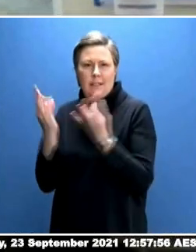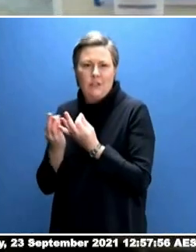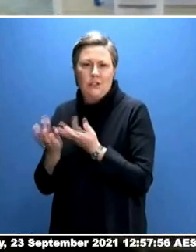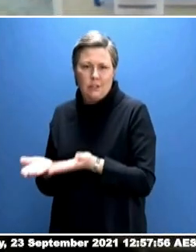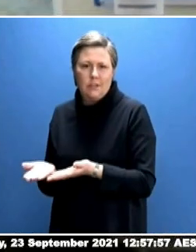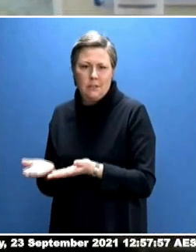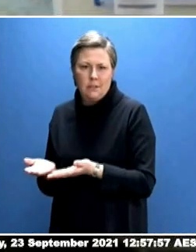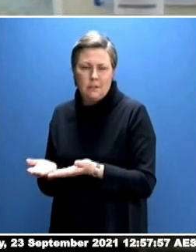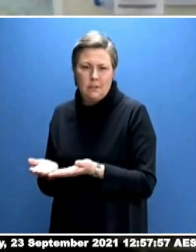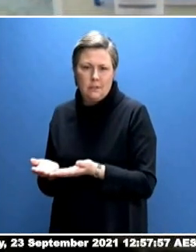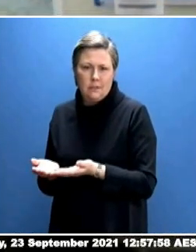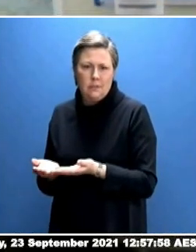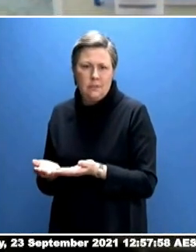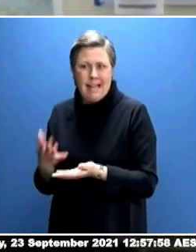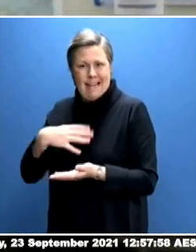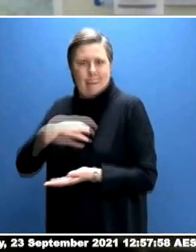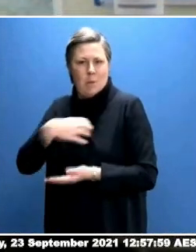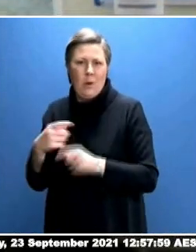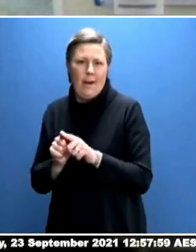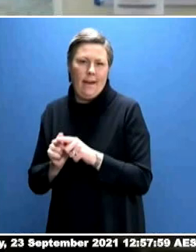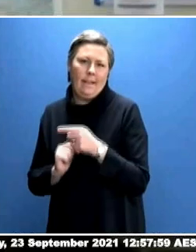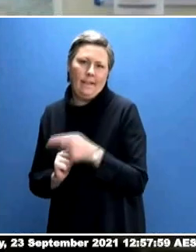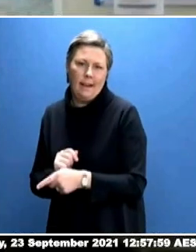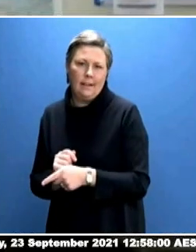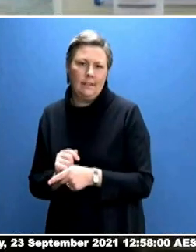It's an important opportunity for the community sector to be involved.